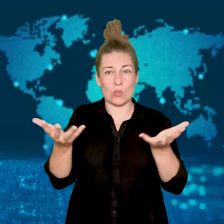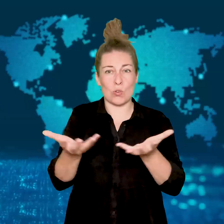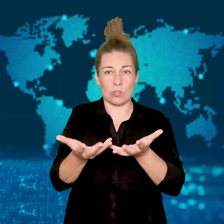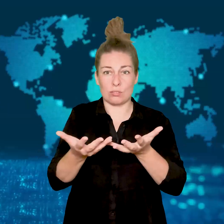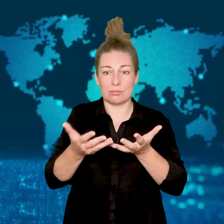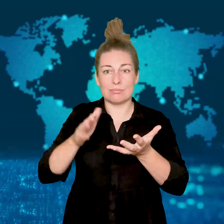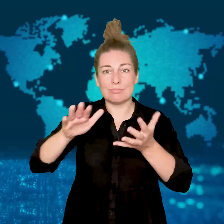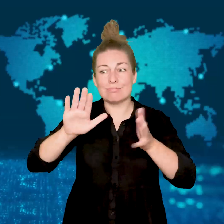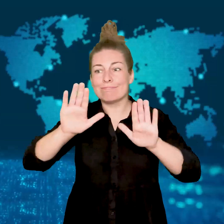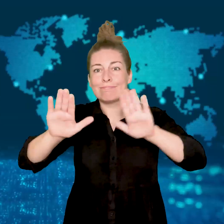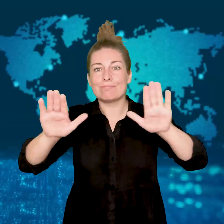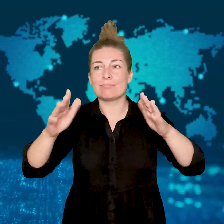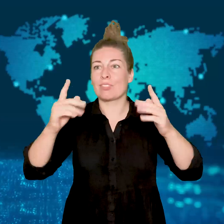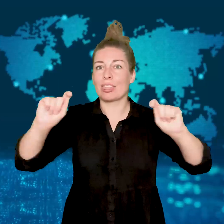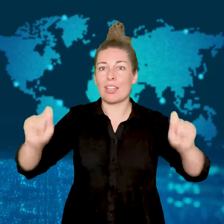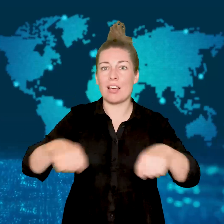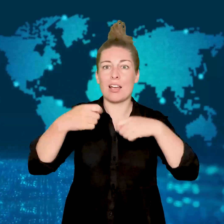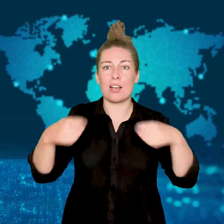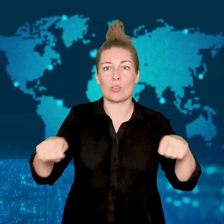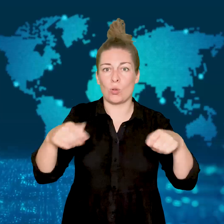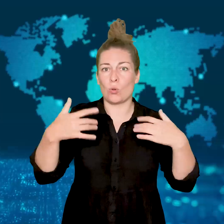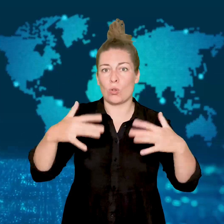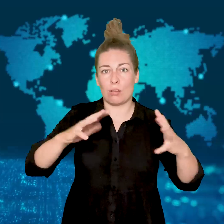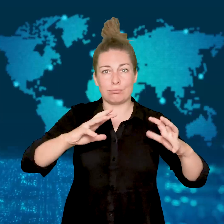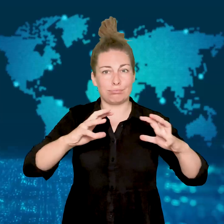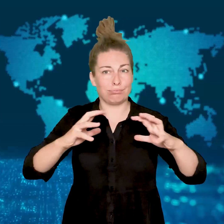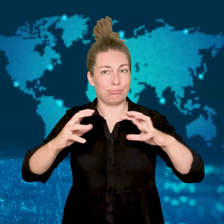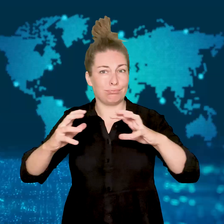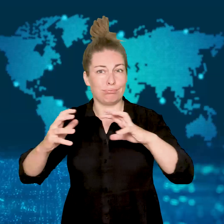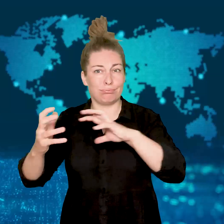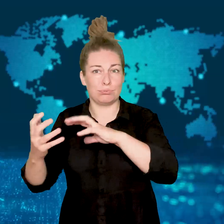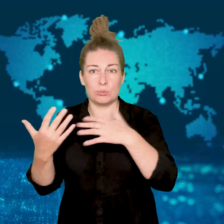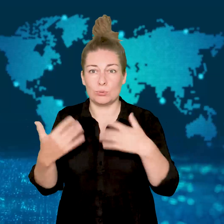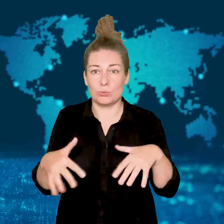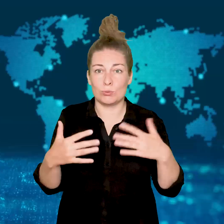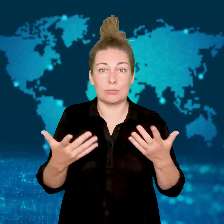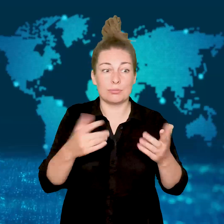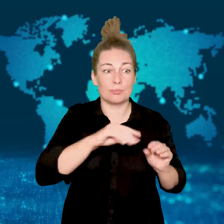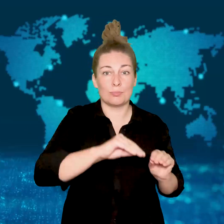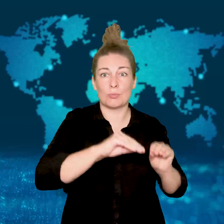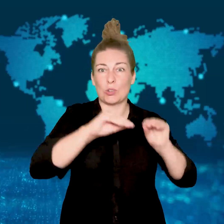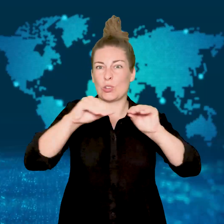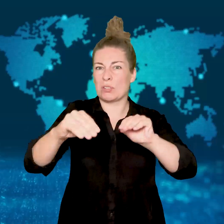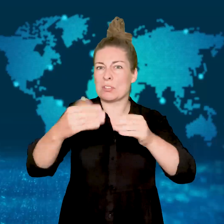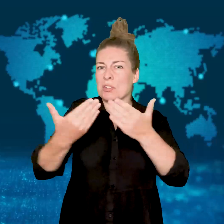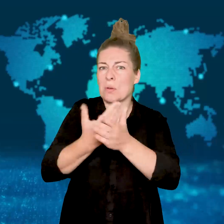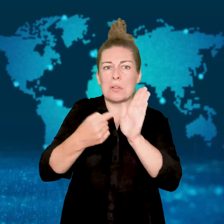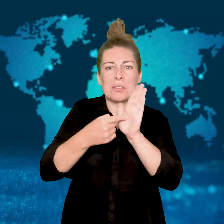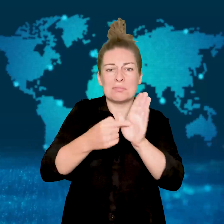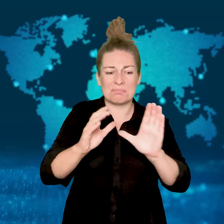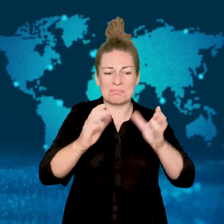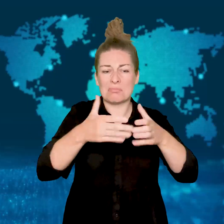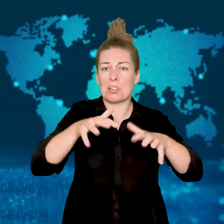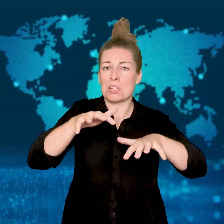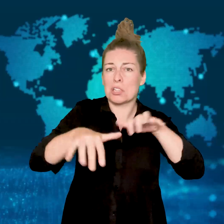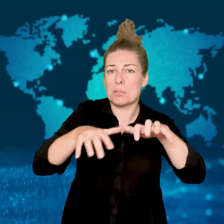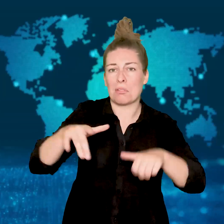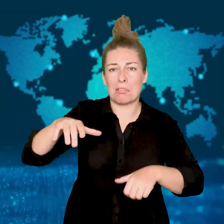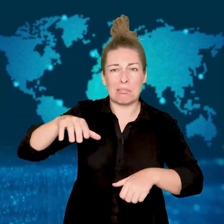Sometimes they introduce new diseases that threaten